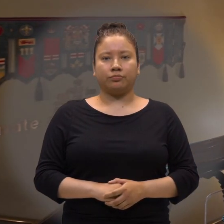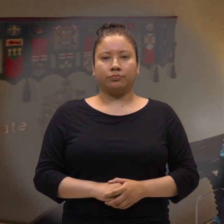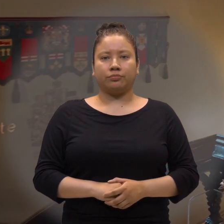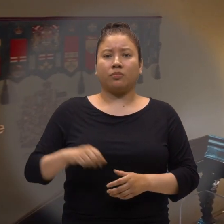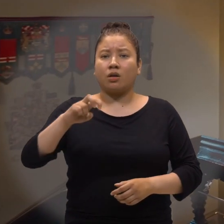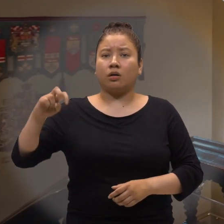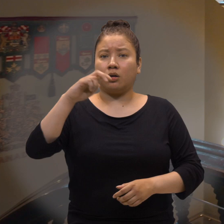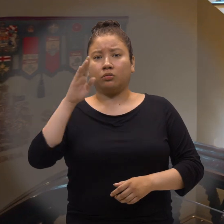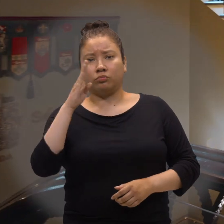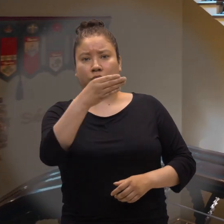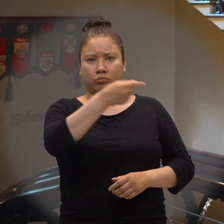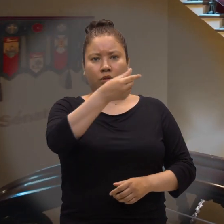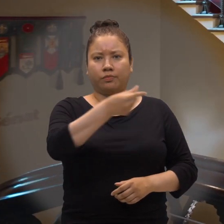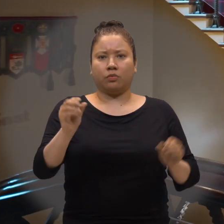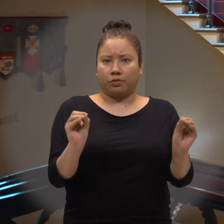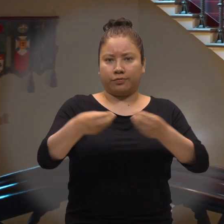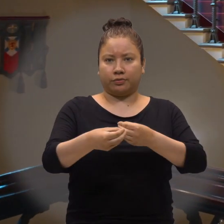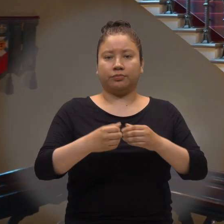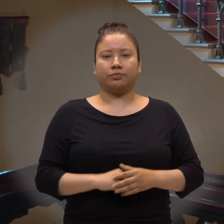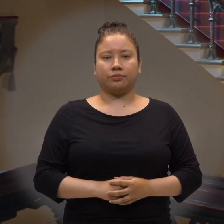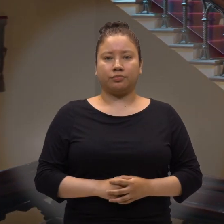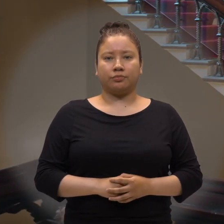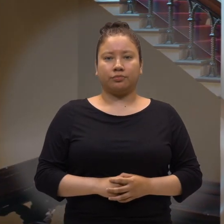The staircase leads directly to the Governor General’s office.